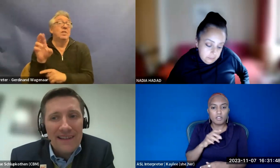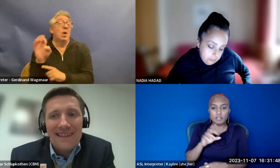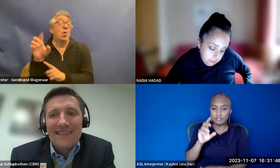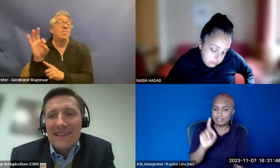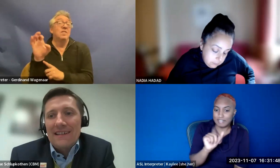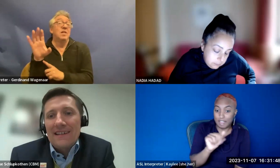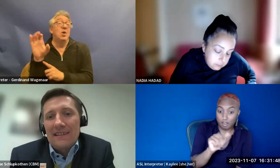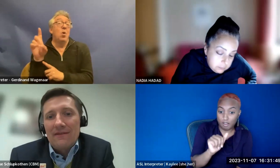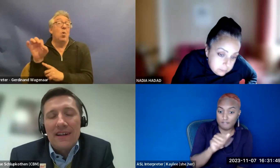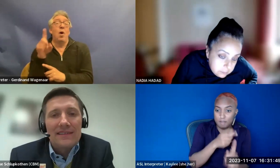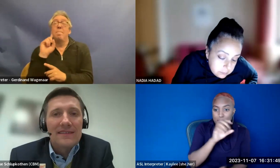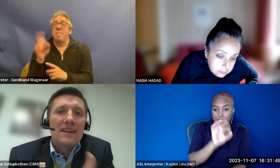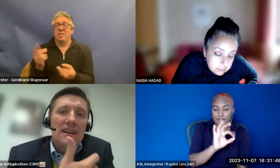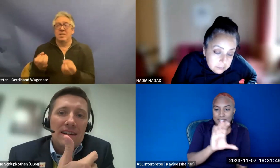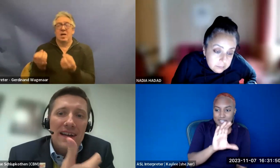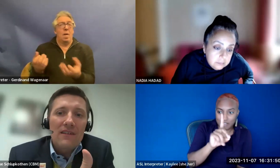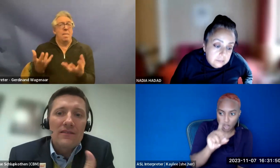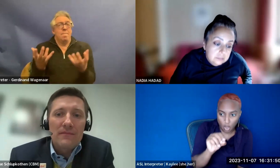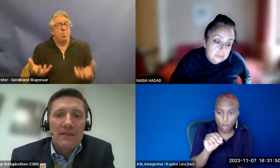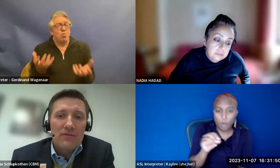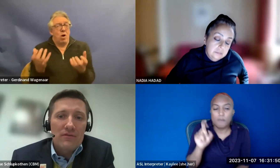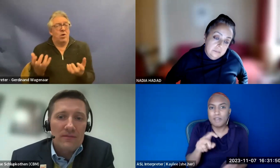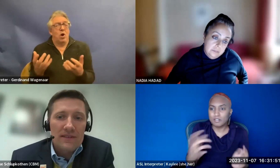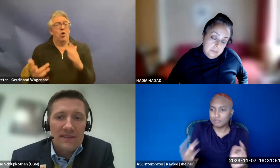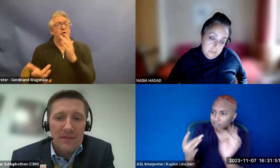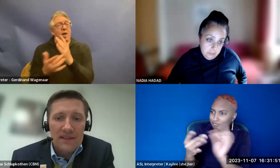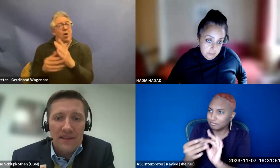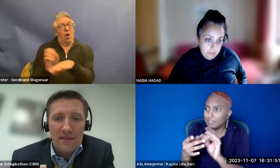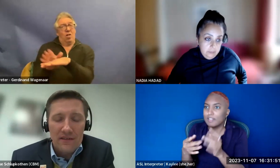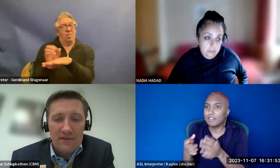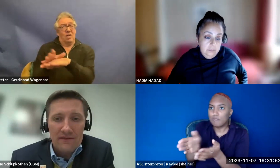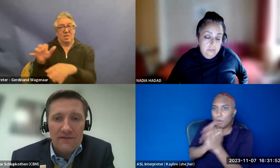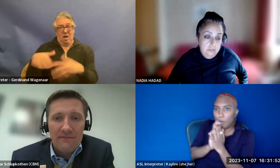with practical technical advice on how to make programs inclusive.